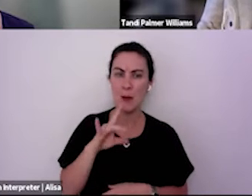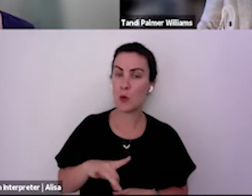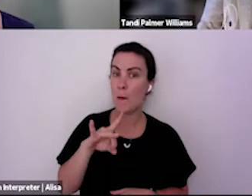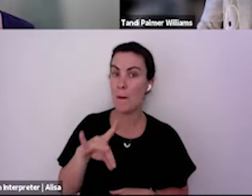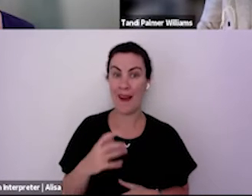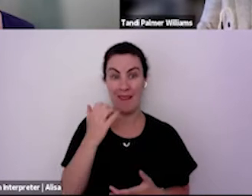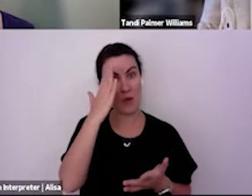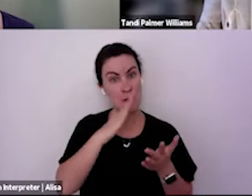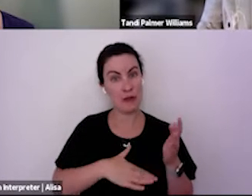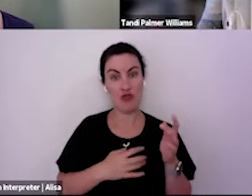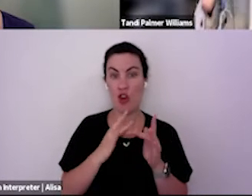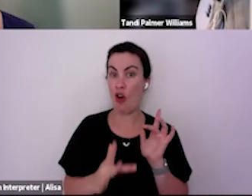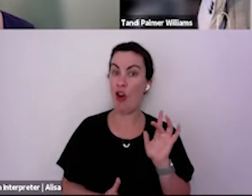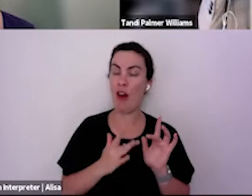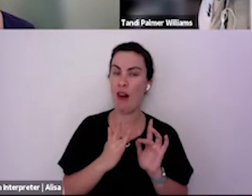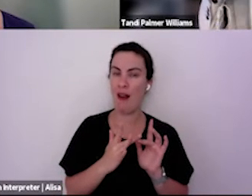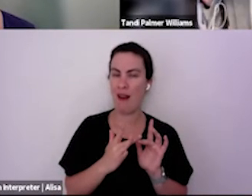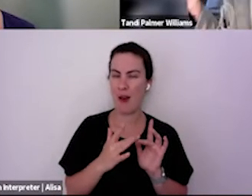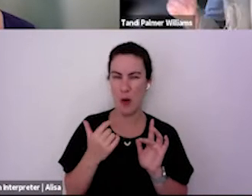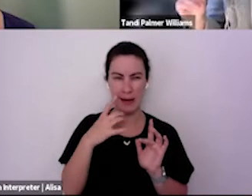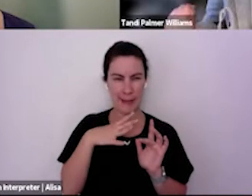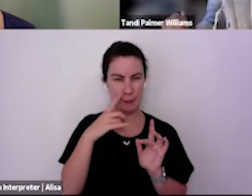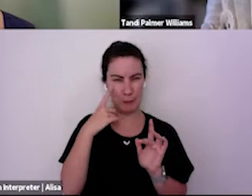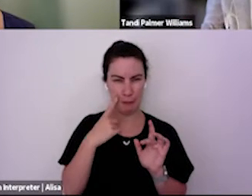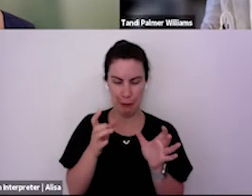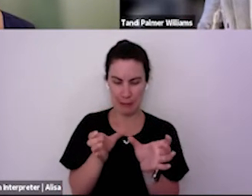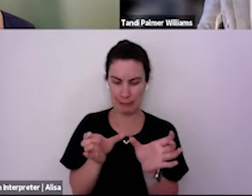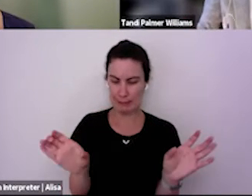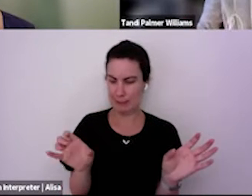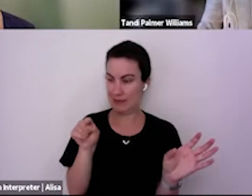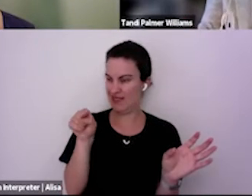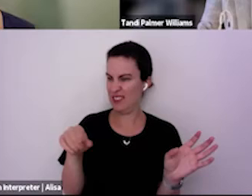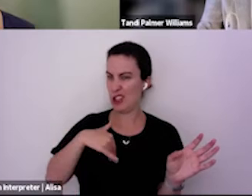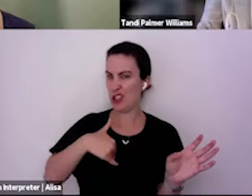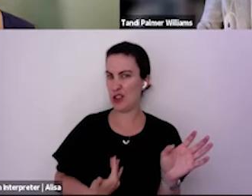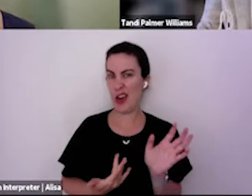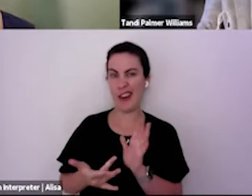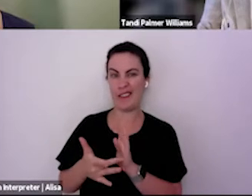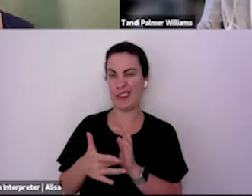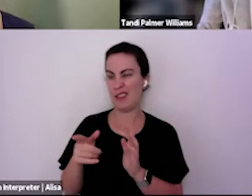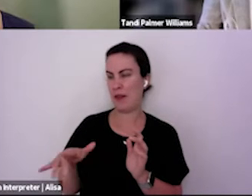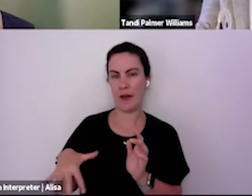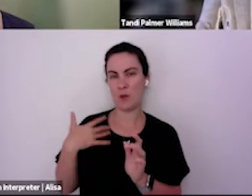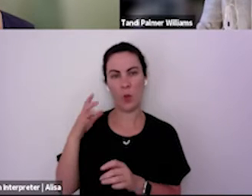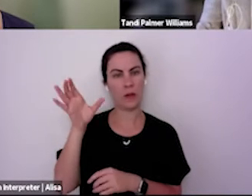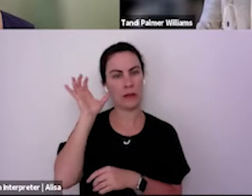from our tired of tech and our audiences who don't really want to hear about digital offices over and over.